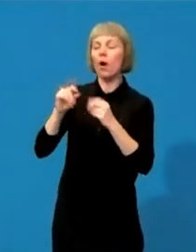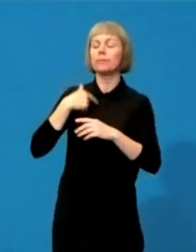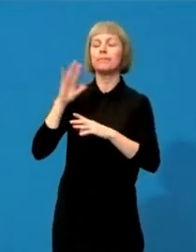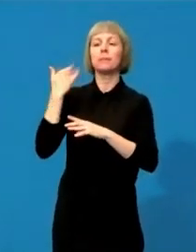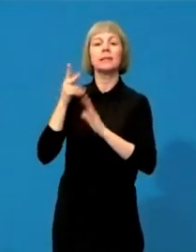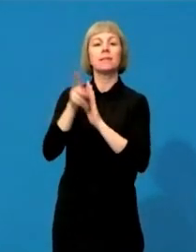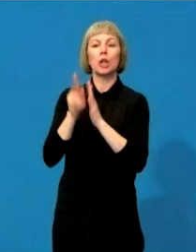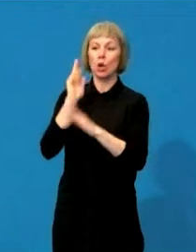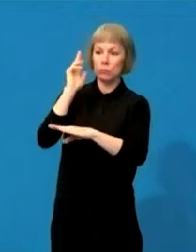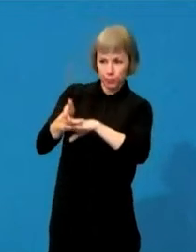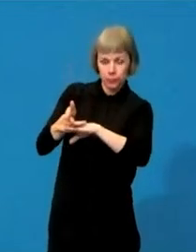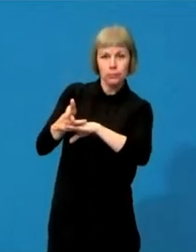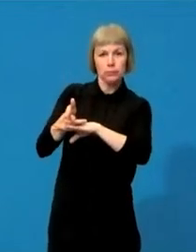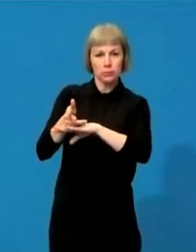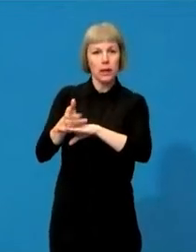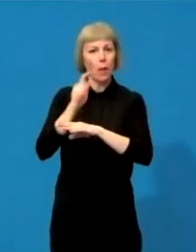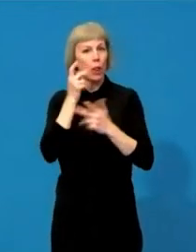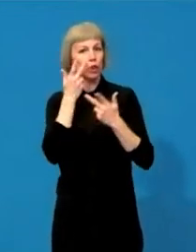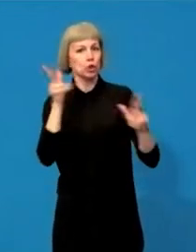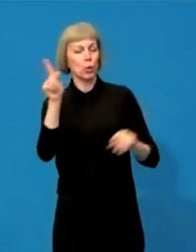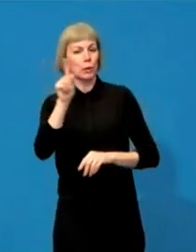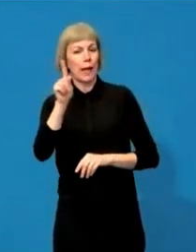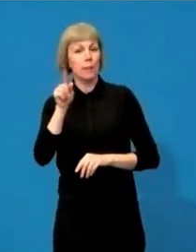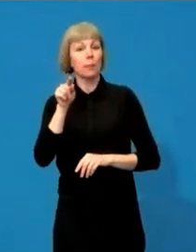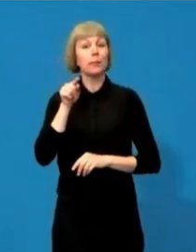Mudge spoke about his experiences and those of his family.